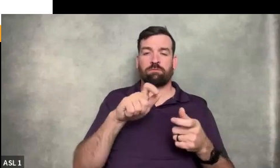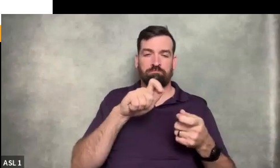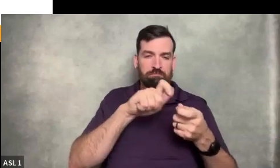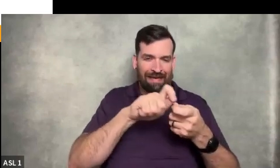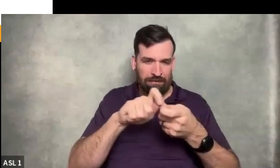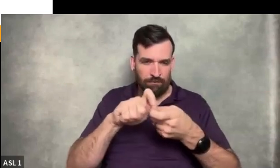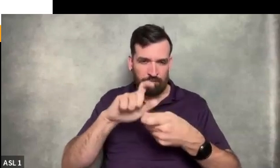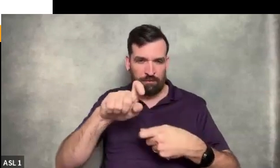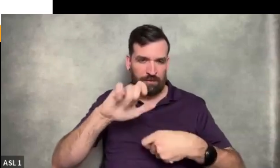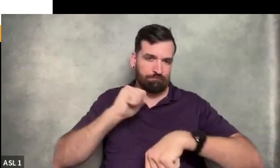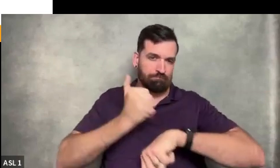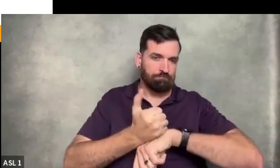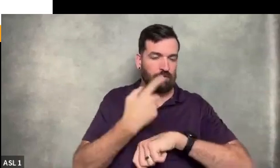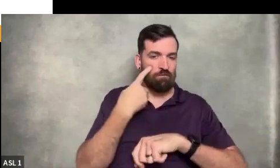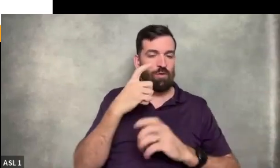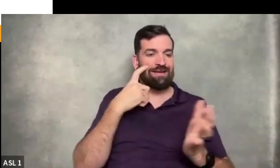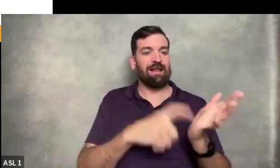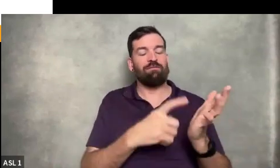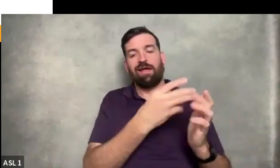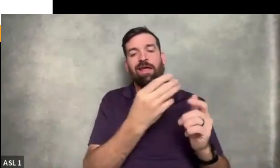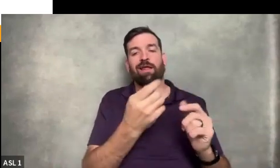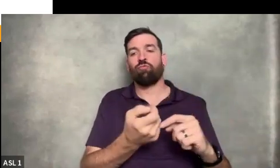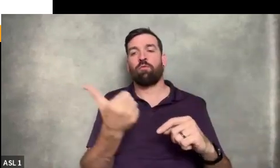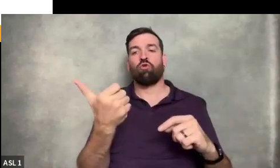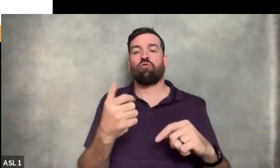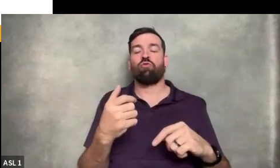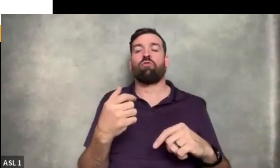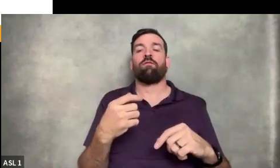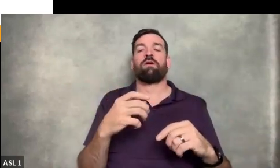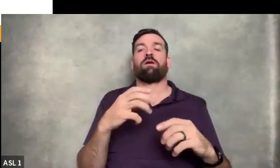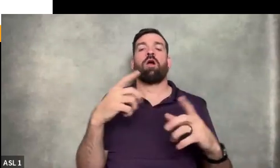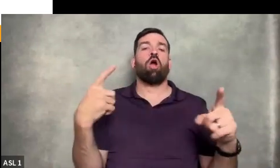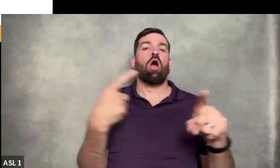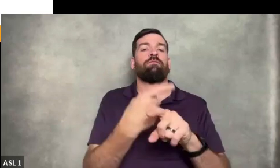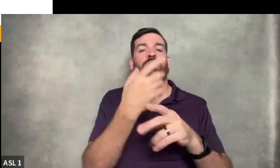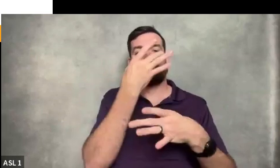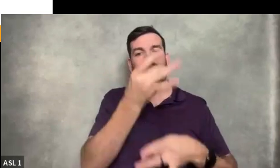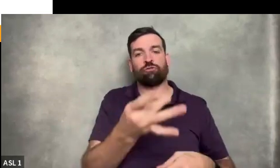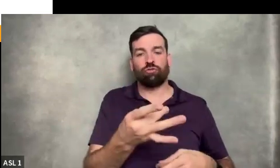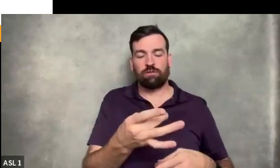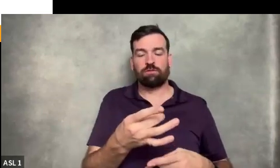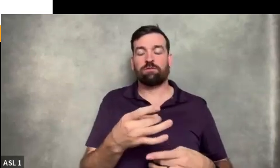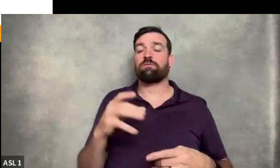to identify and remove conflicts of interest prohibited by the Act. ACL could ask the SUA to